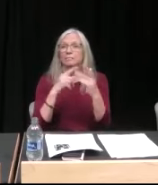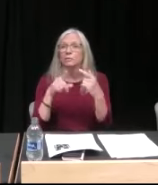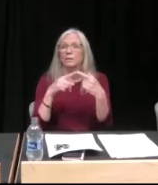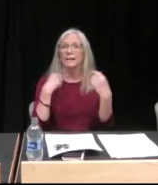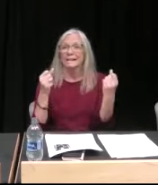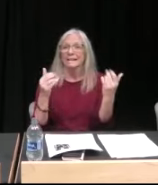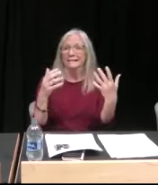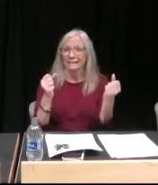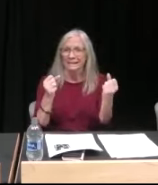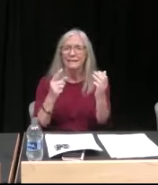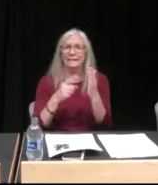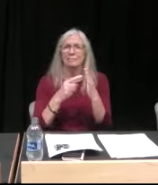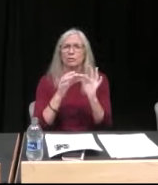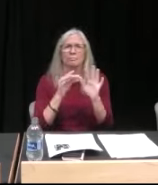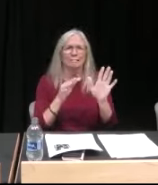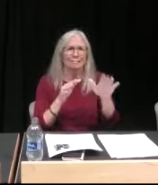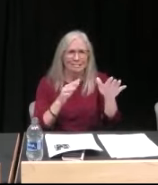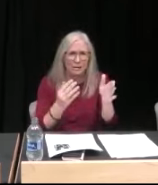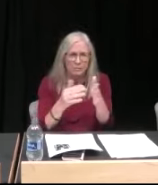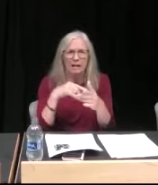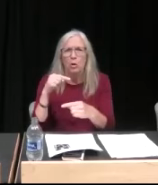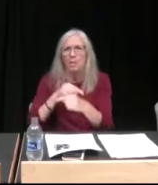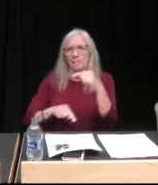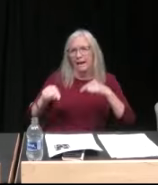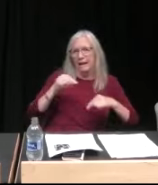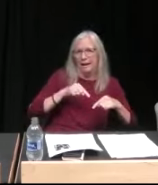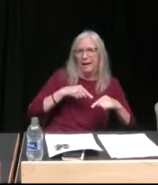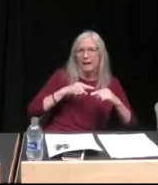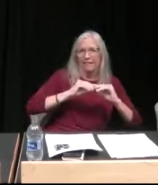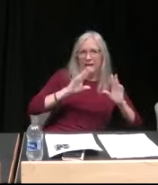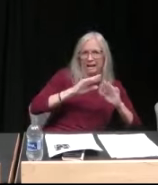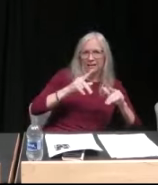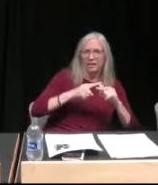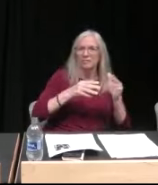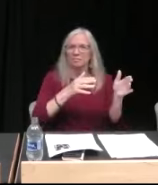that disclaimer in before we start and to add to that sometimes um as we're presenting we're